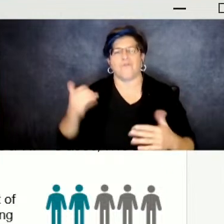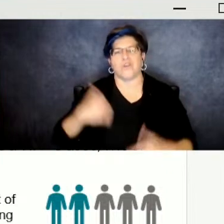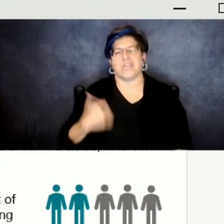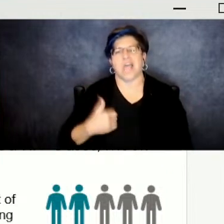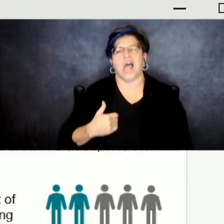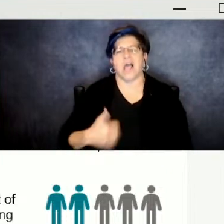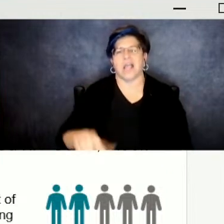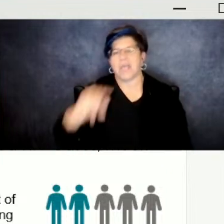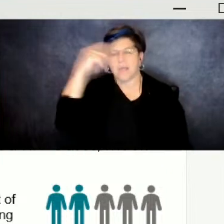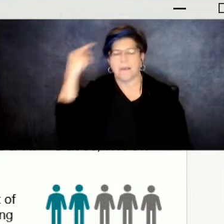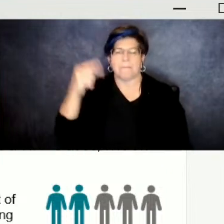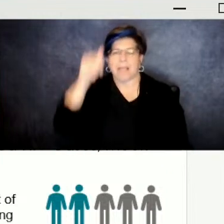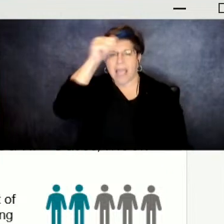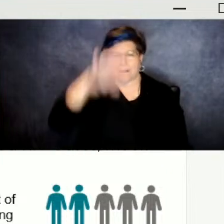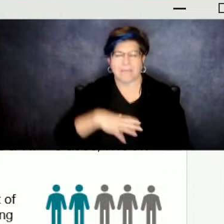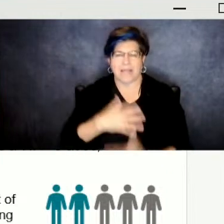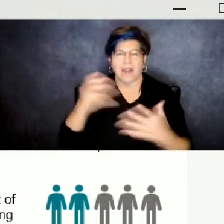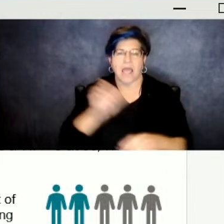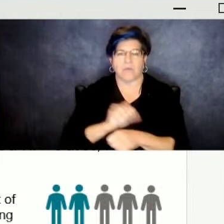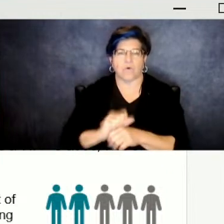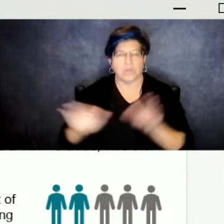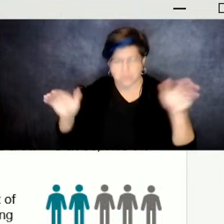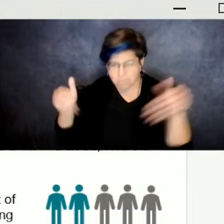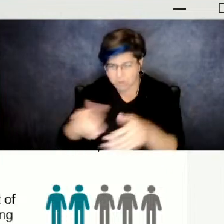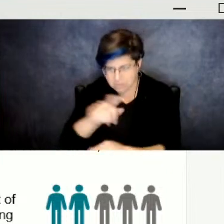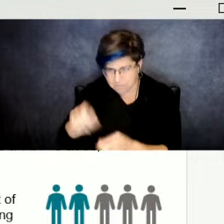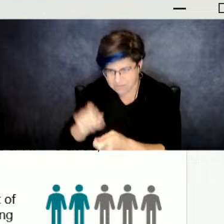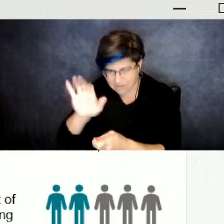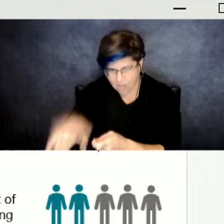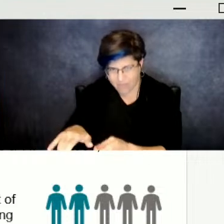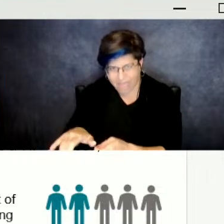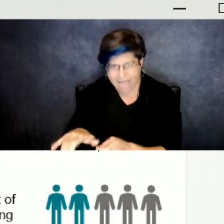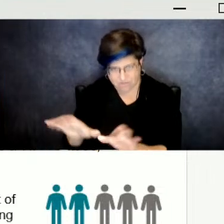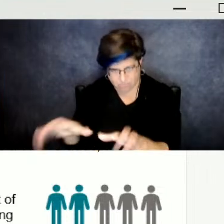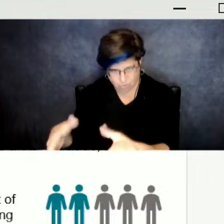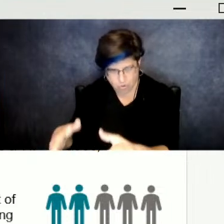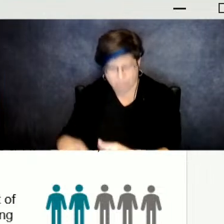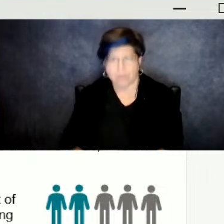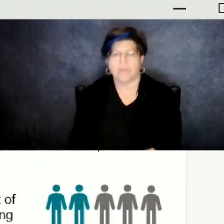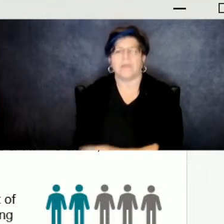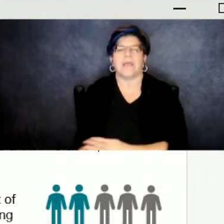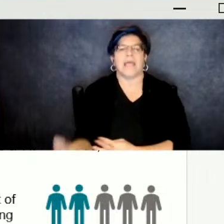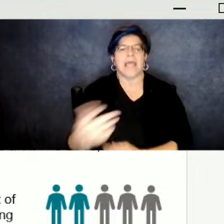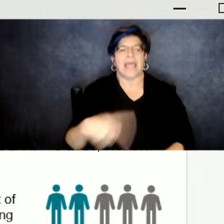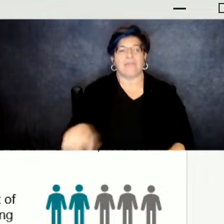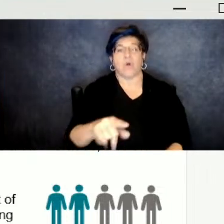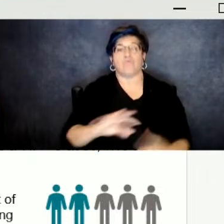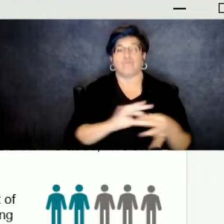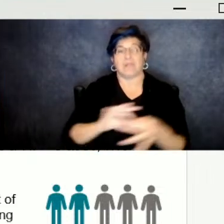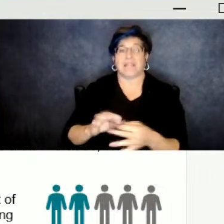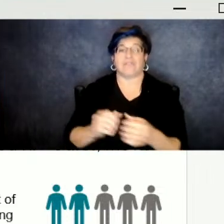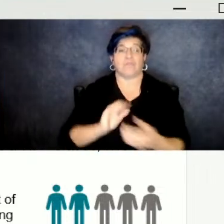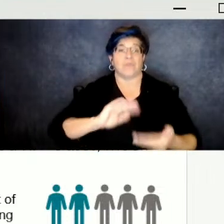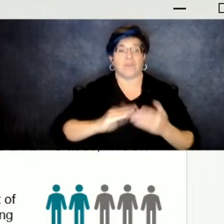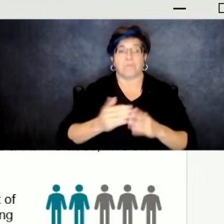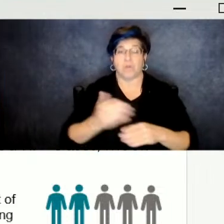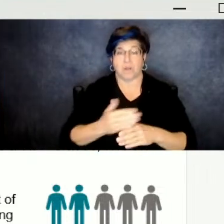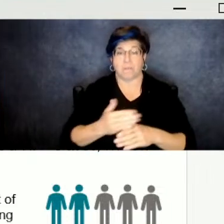YOUNG AFRICAN-AMERICAN AND MEN WHICH IS WHERE A LOT OF OUR